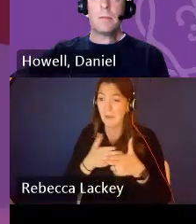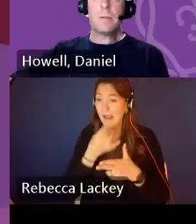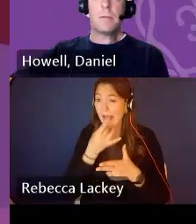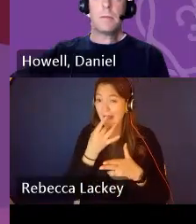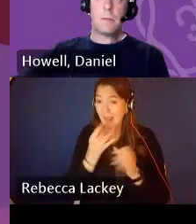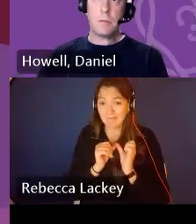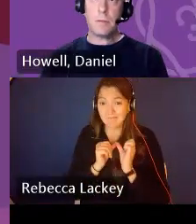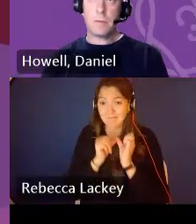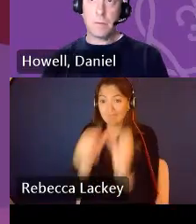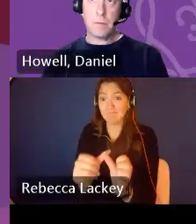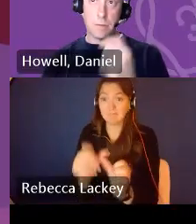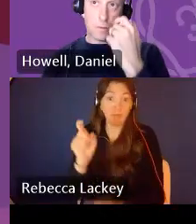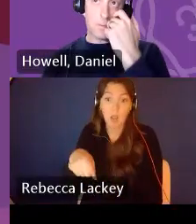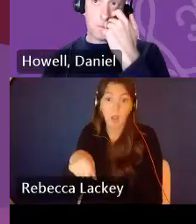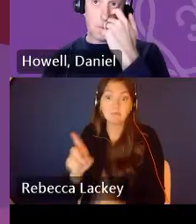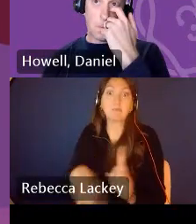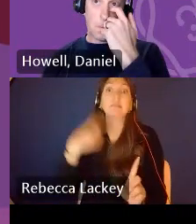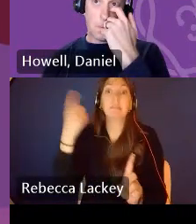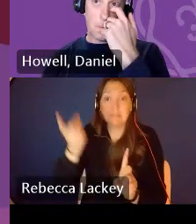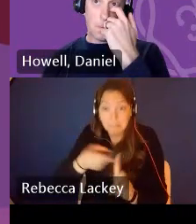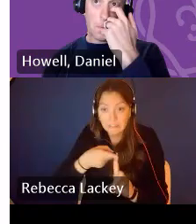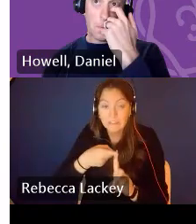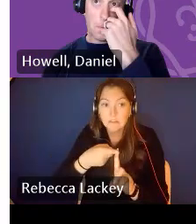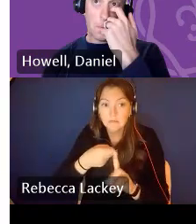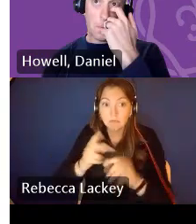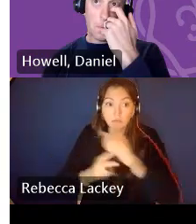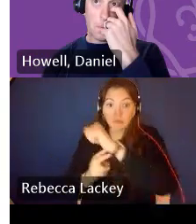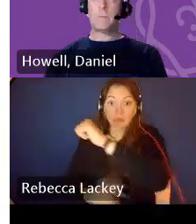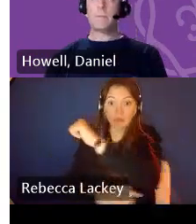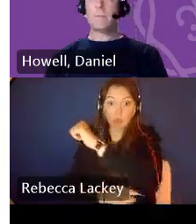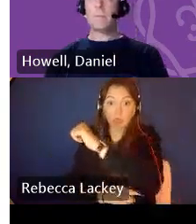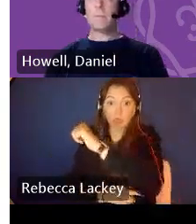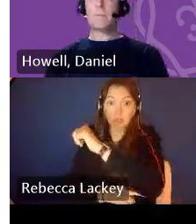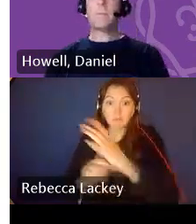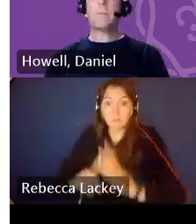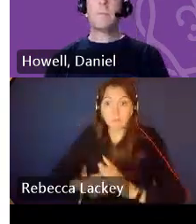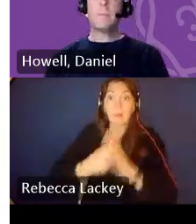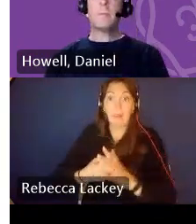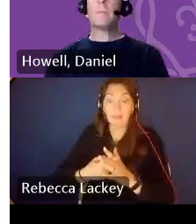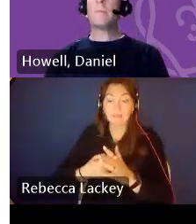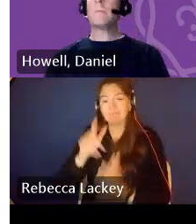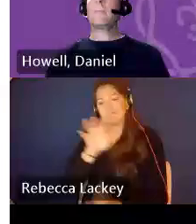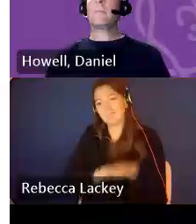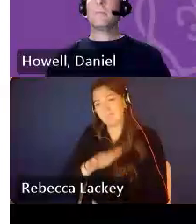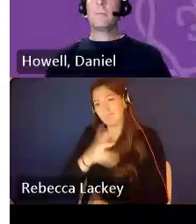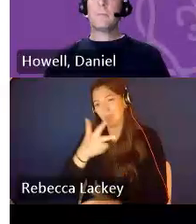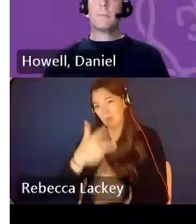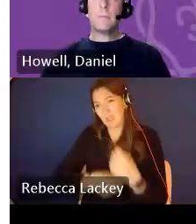have to remain in place until the bridge construction begins in about three years.